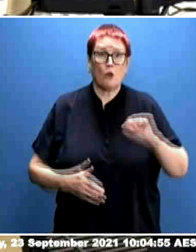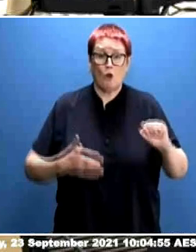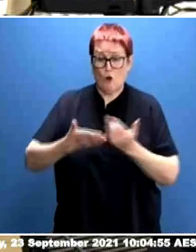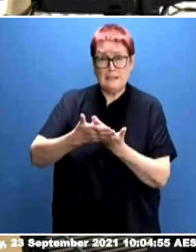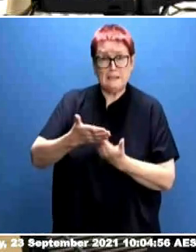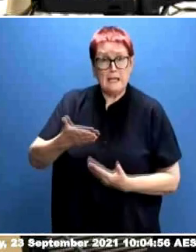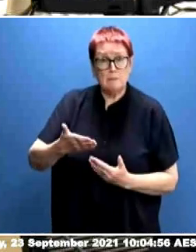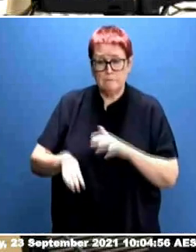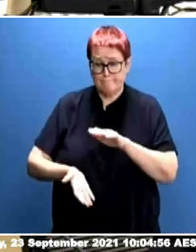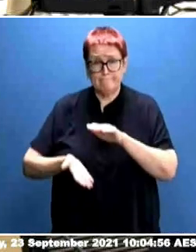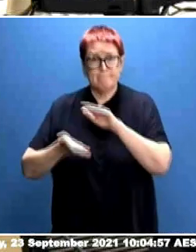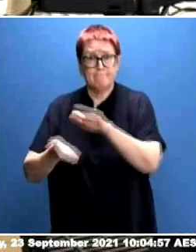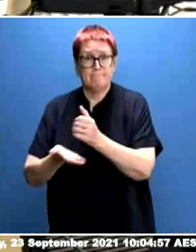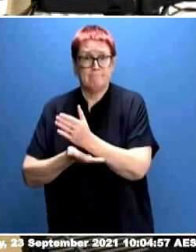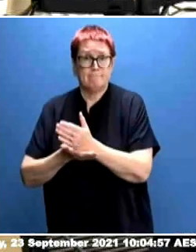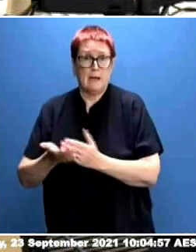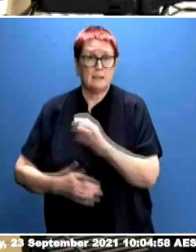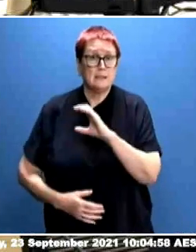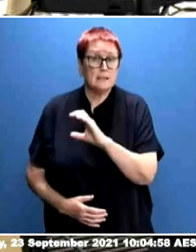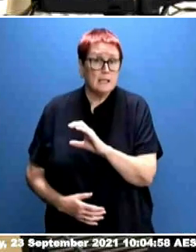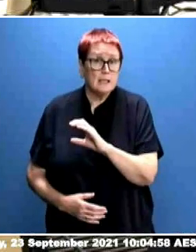is in Tender Bundle Part C at Tab 51.